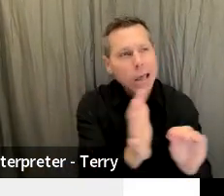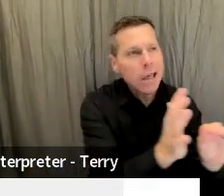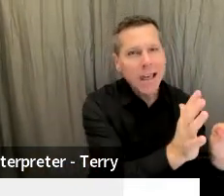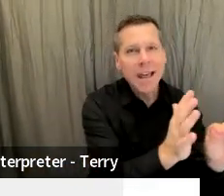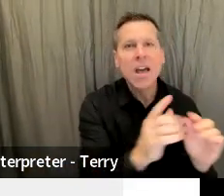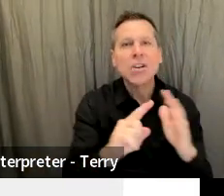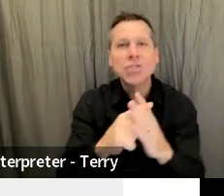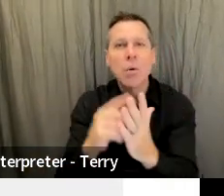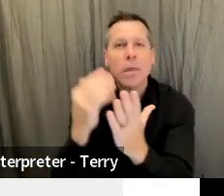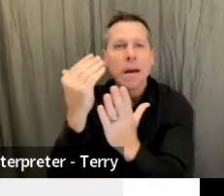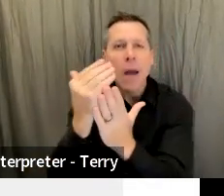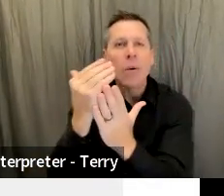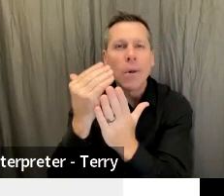and I think that would have maybe worked a little bit better.